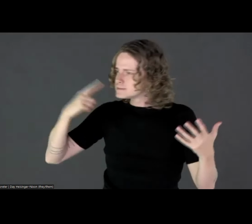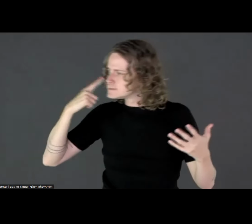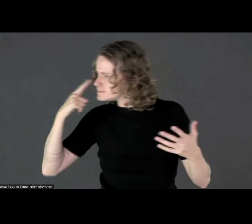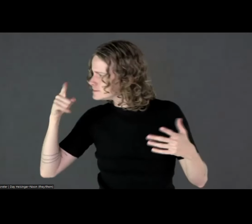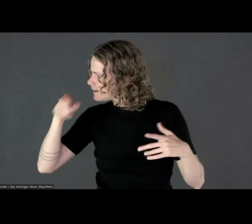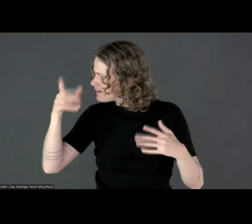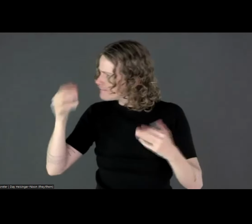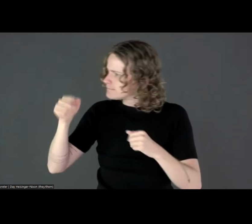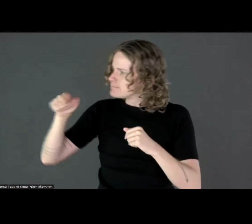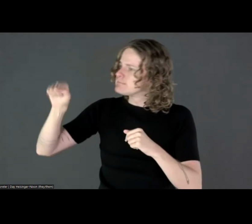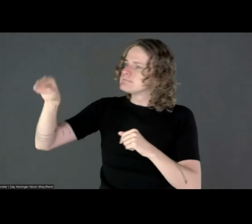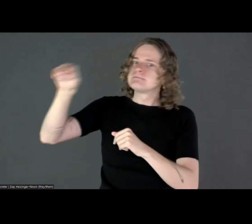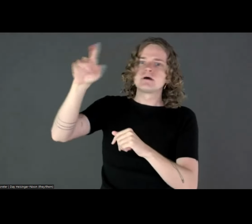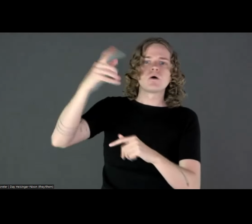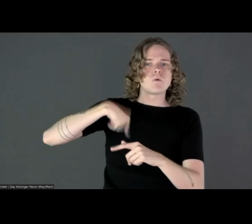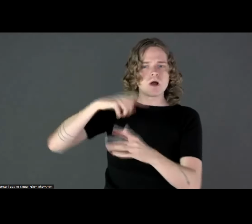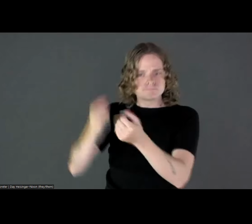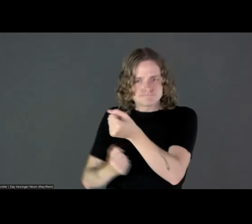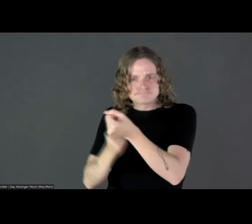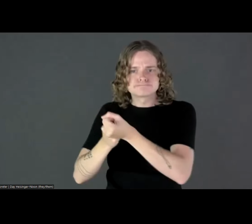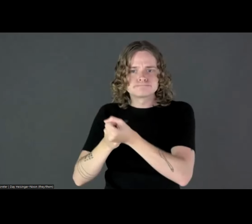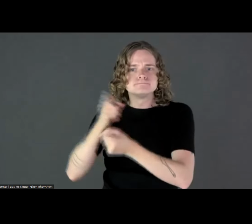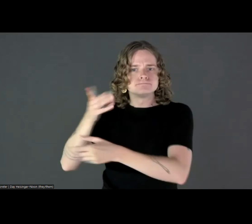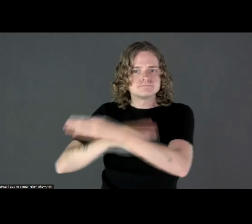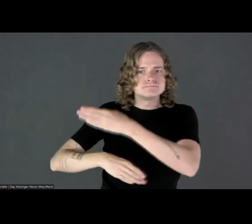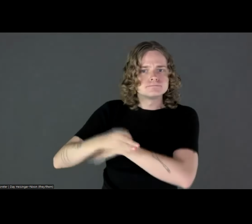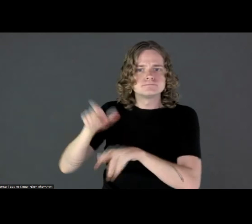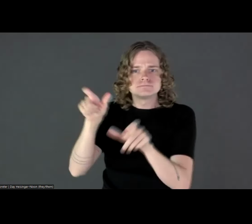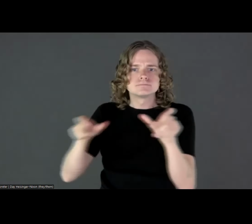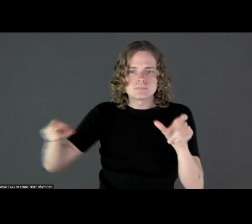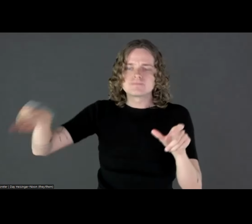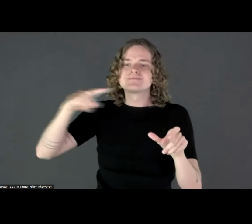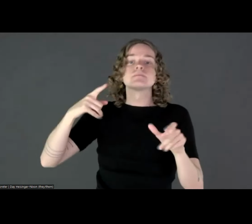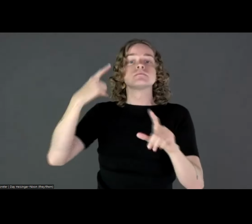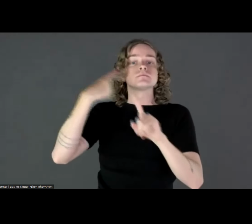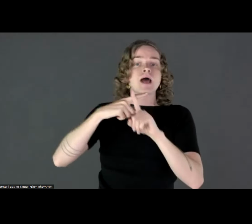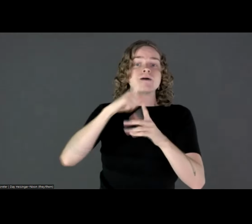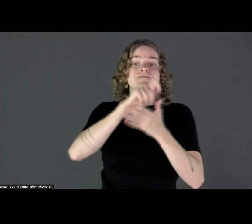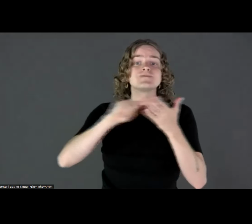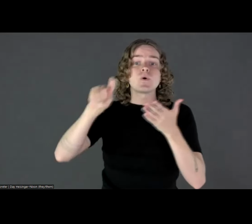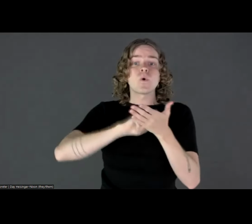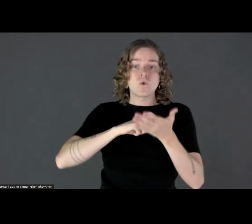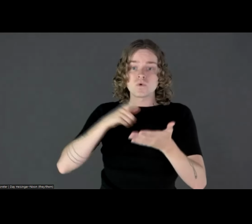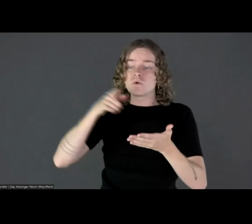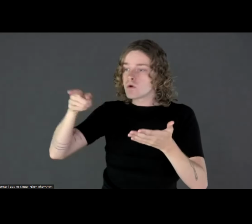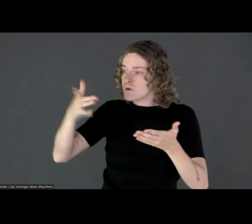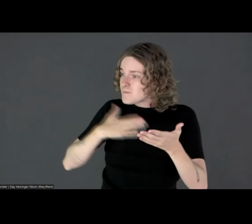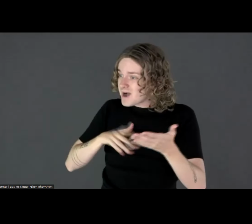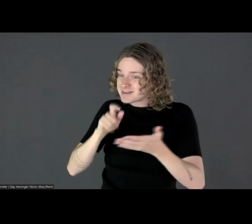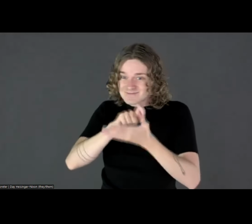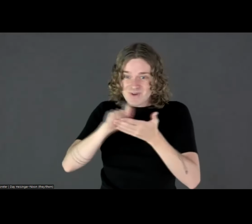It is fair to say that we have seen a significant increase in the recent years. Efforts to engage